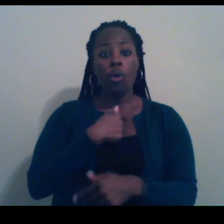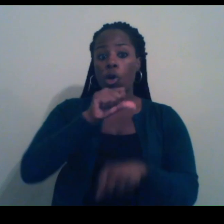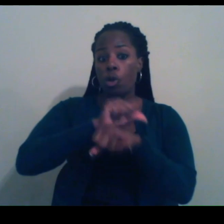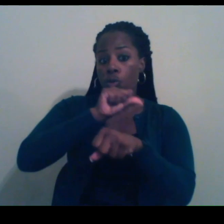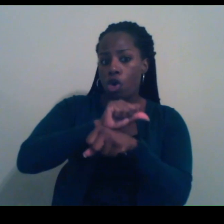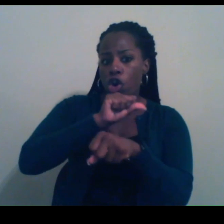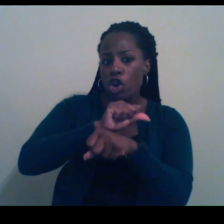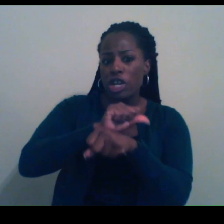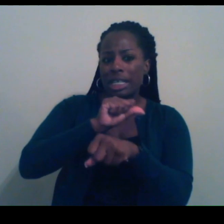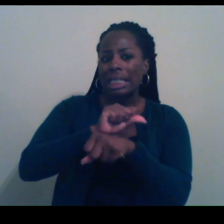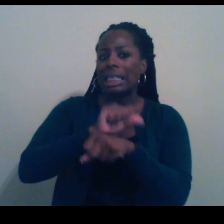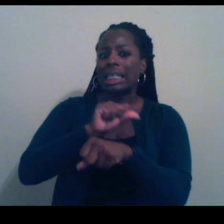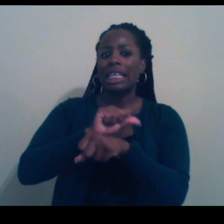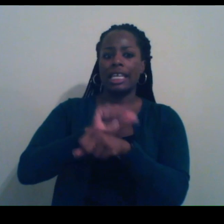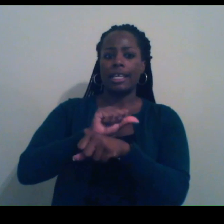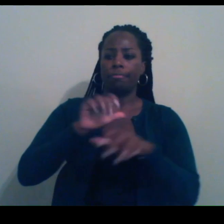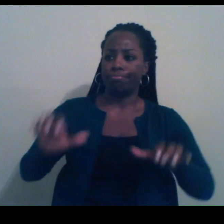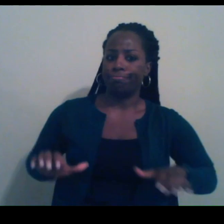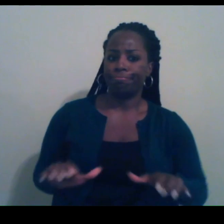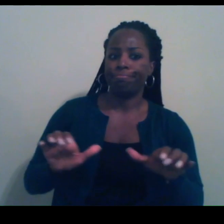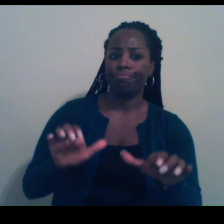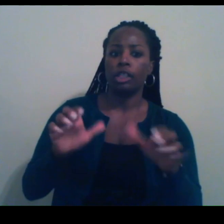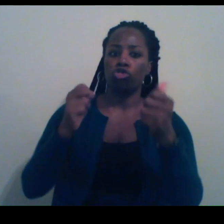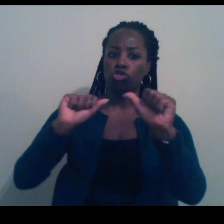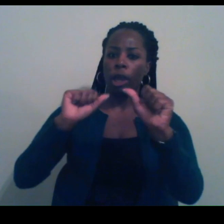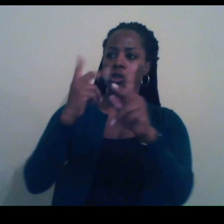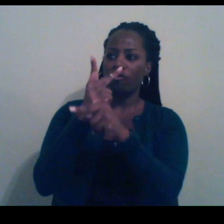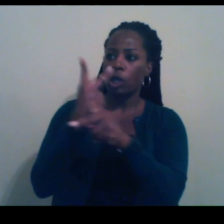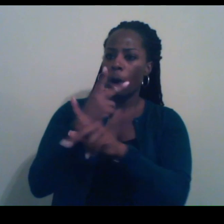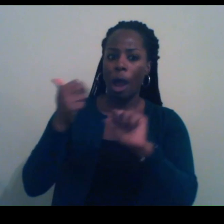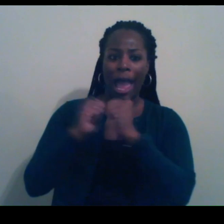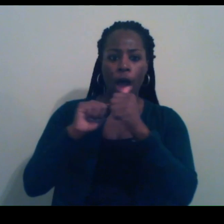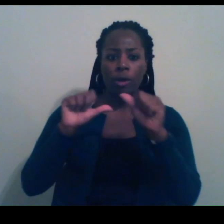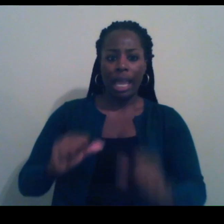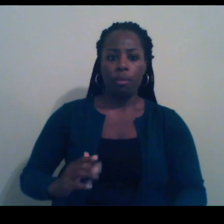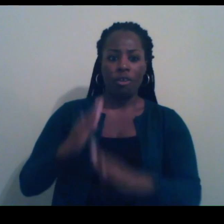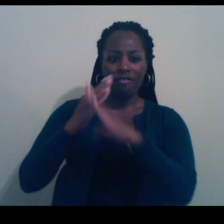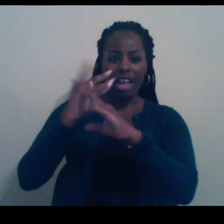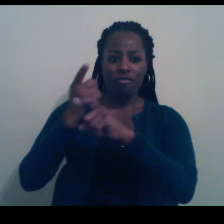community outbreaks but as the Secretary has said we are blending that now with